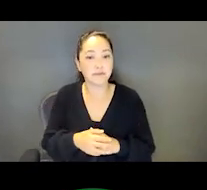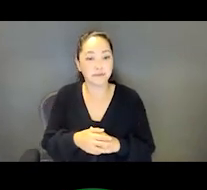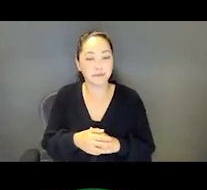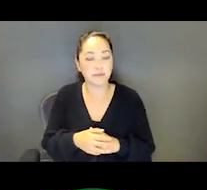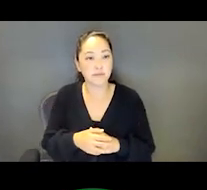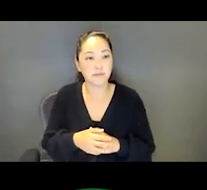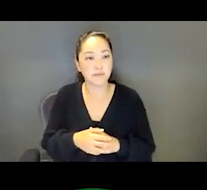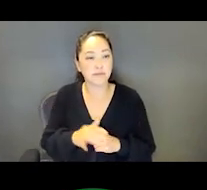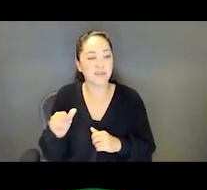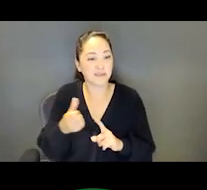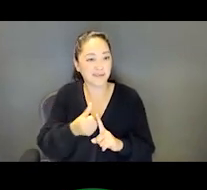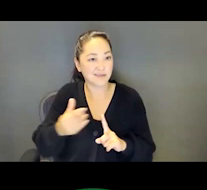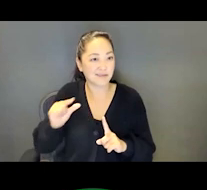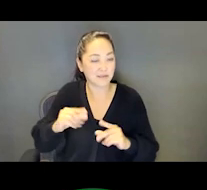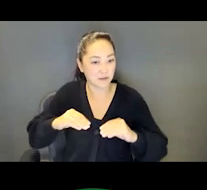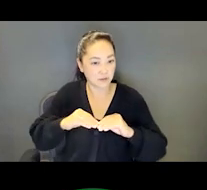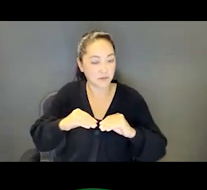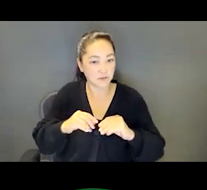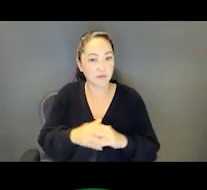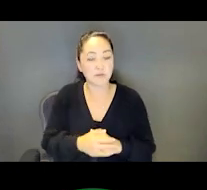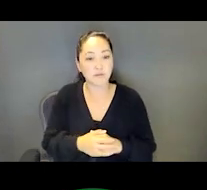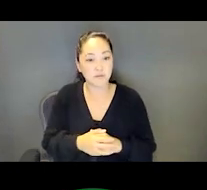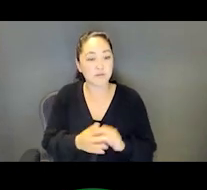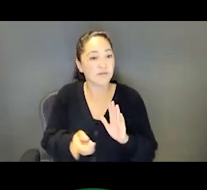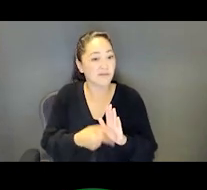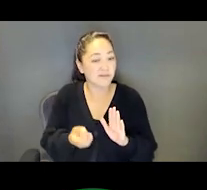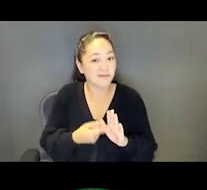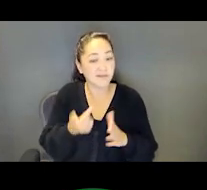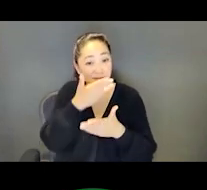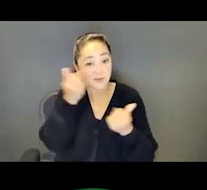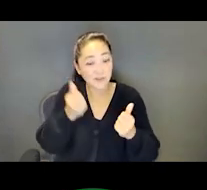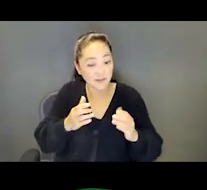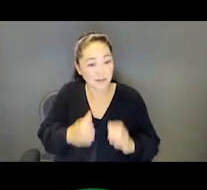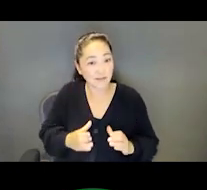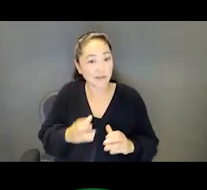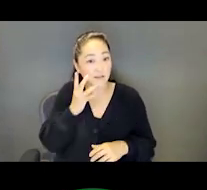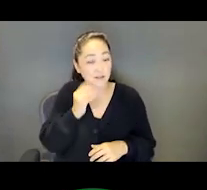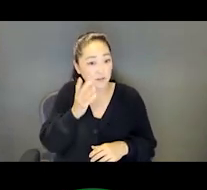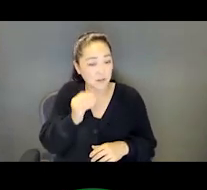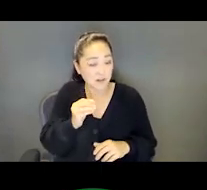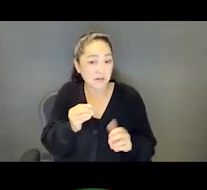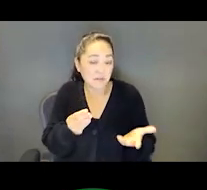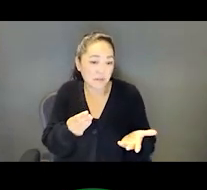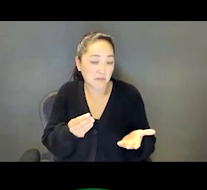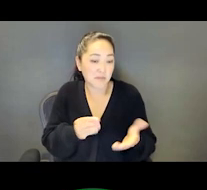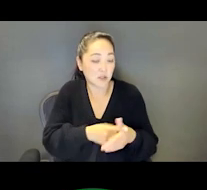If you have a website and it doesn't say anything about accessibility or it doesn't have a dedicated section.